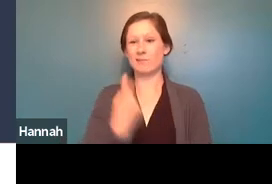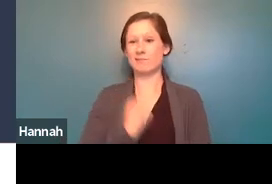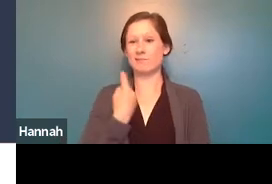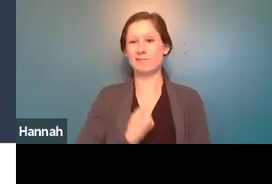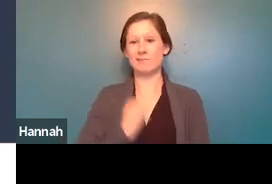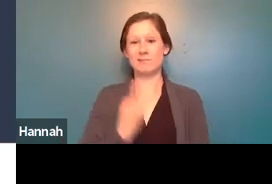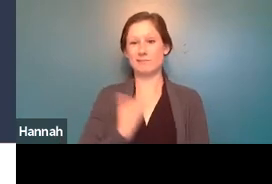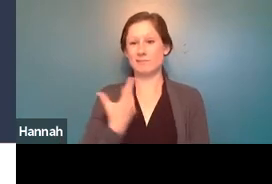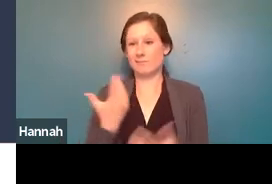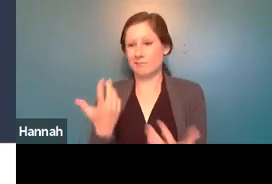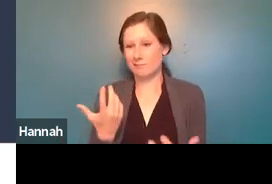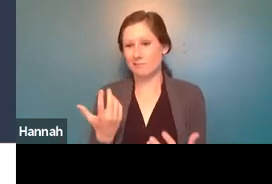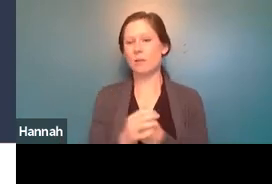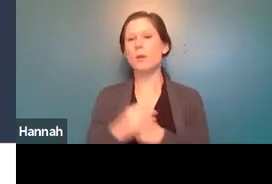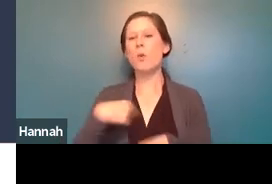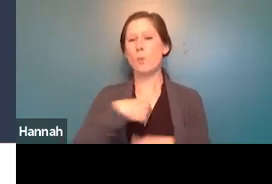have a large